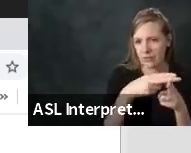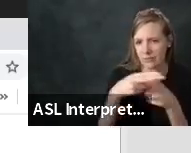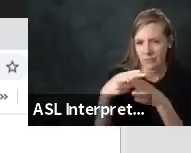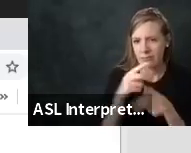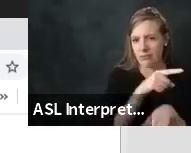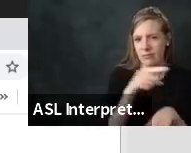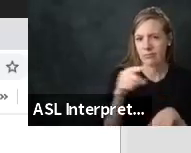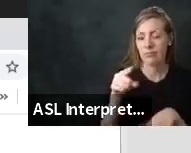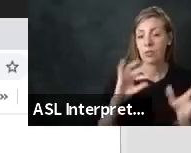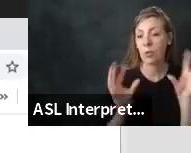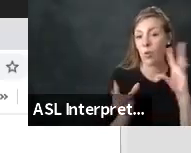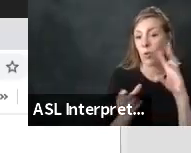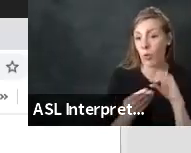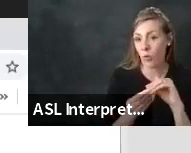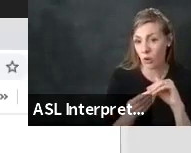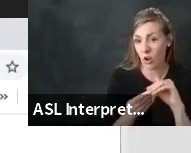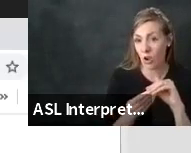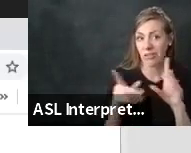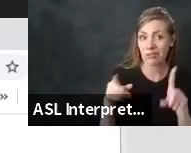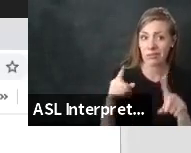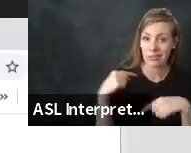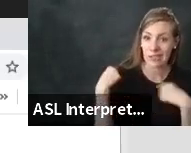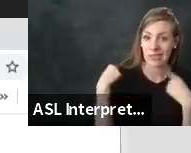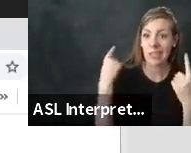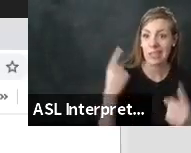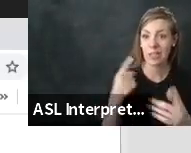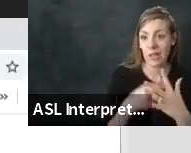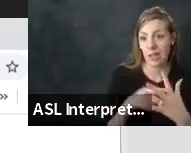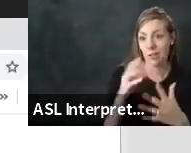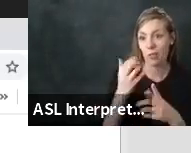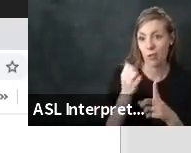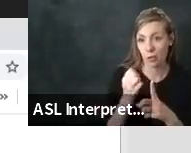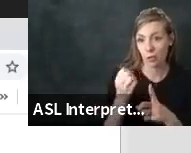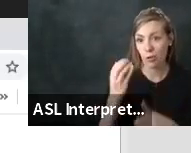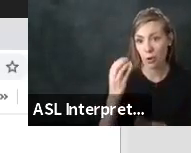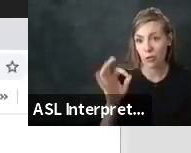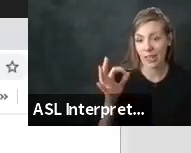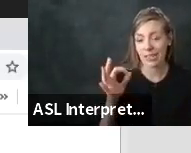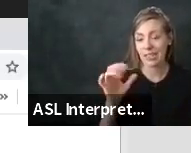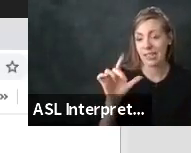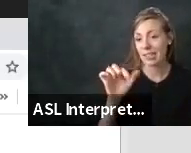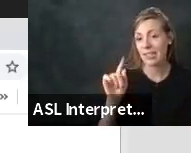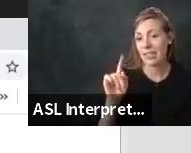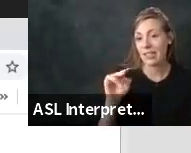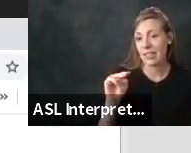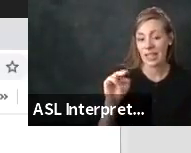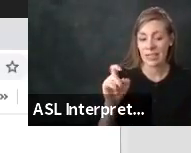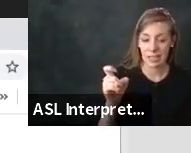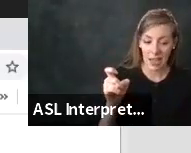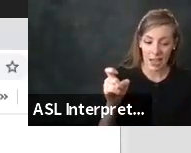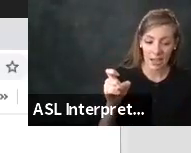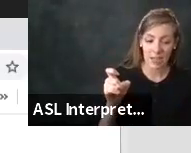over all time, you can see that the Latin community was more disproportionately